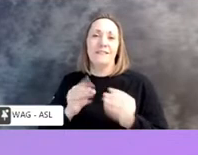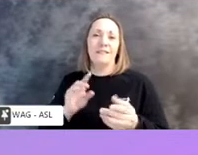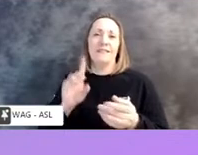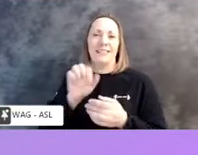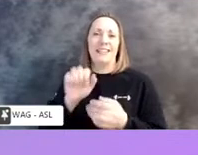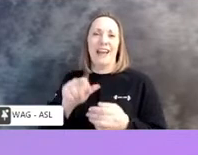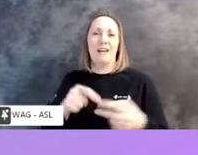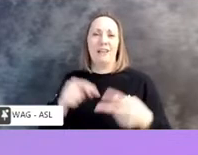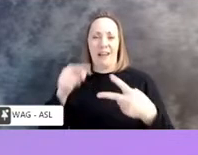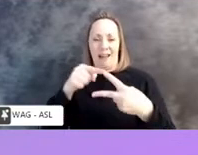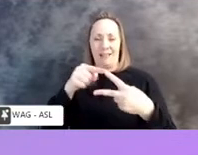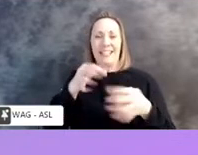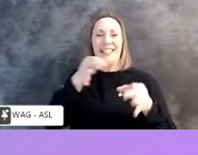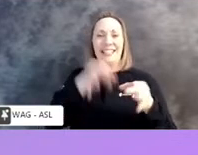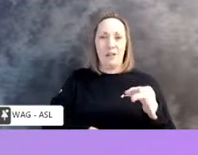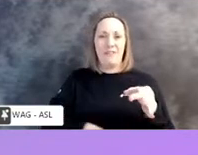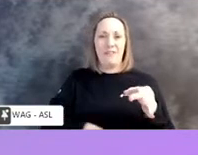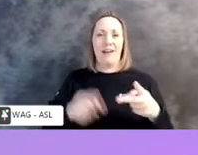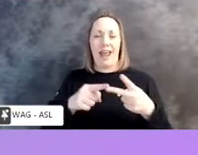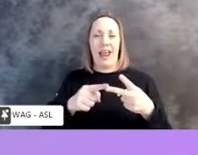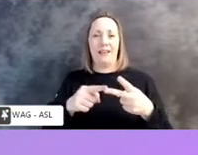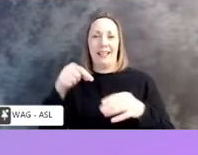comment to make up the numbers. We collected a huge